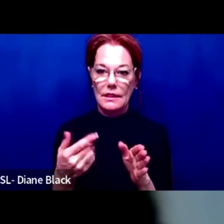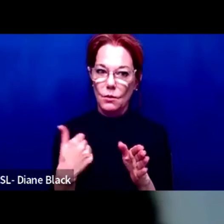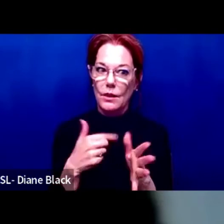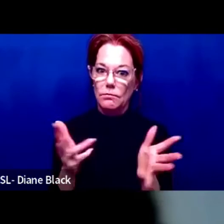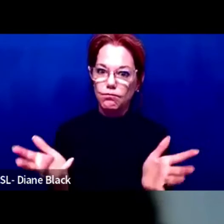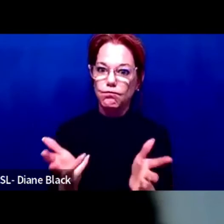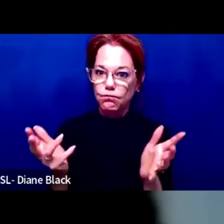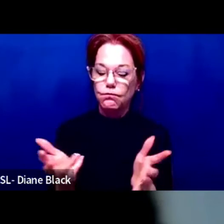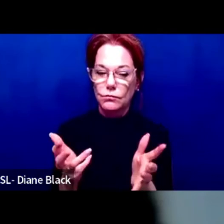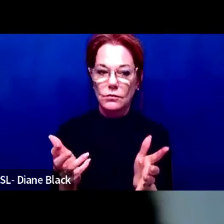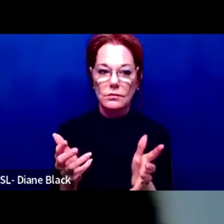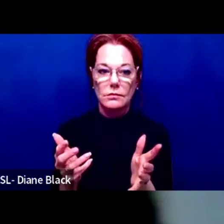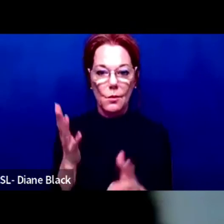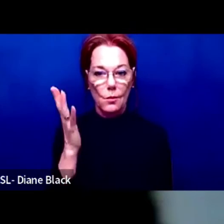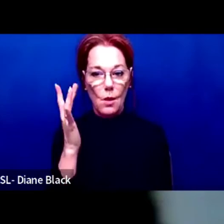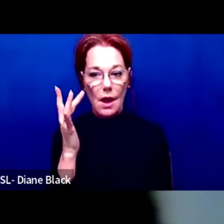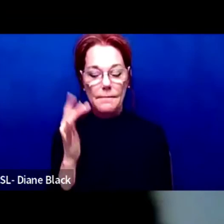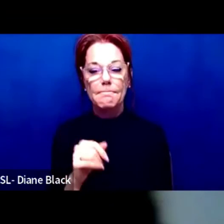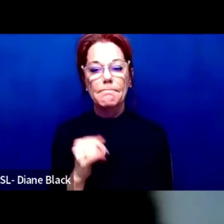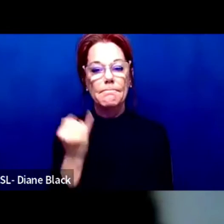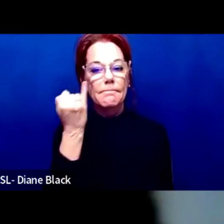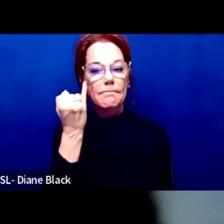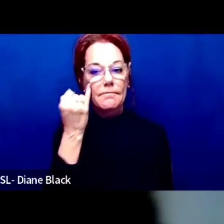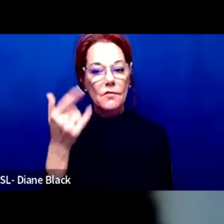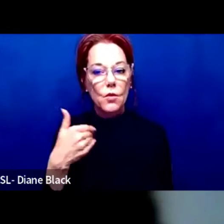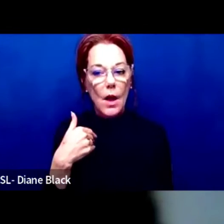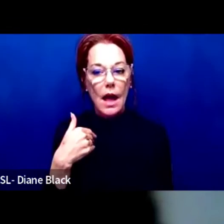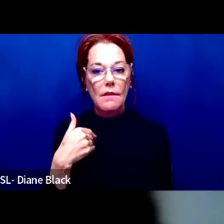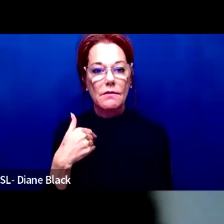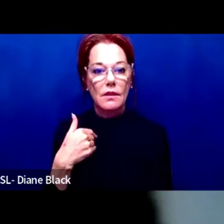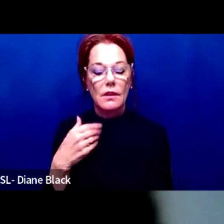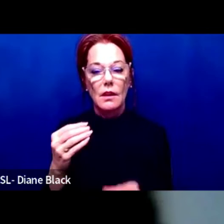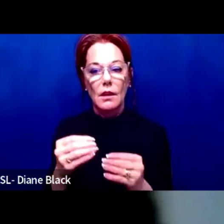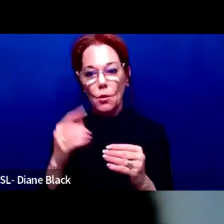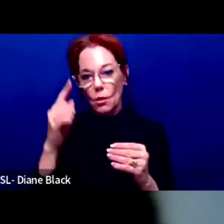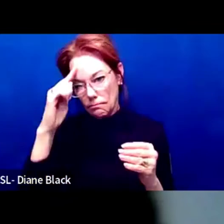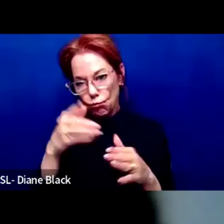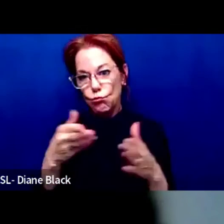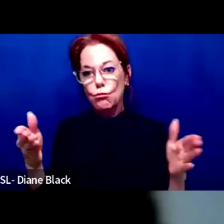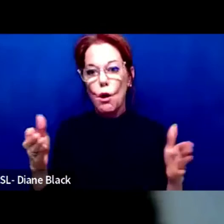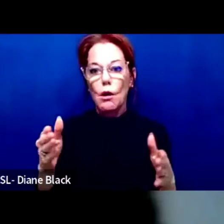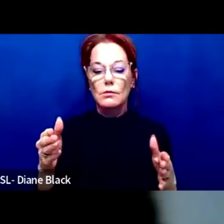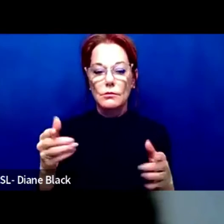because it is that if you have a broader trauma informed approach to the way that you're that you're doing your work, within